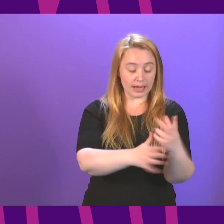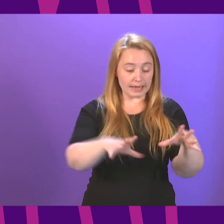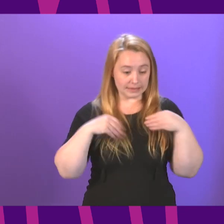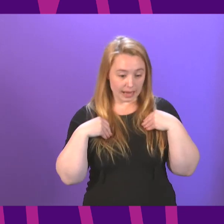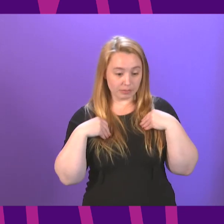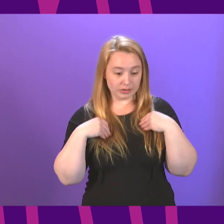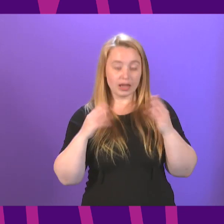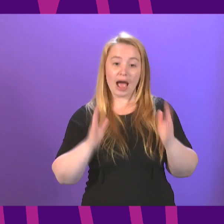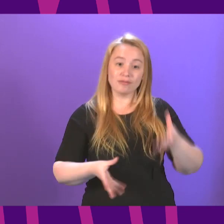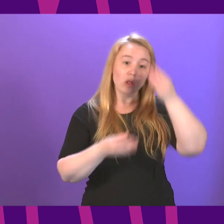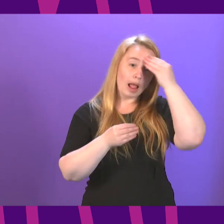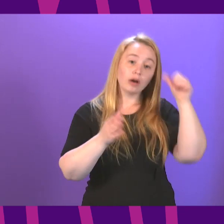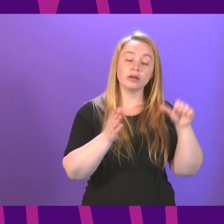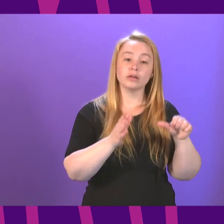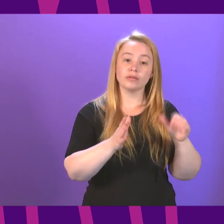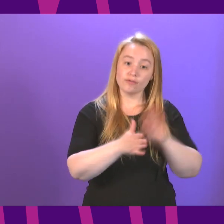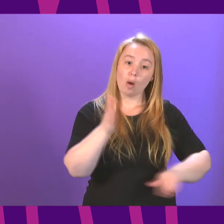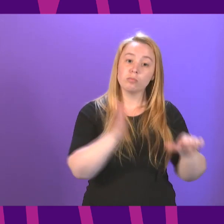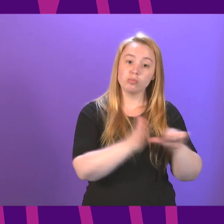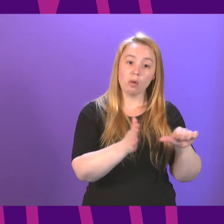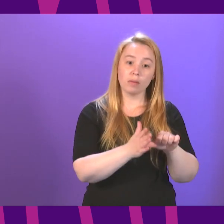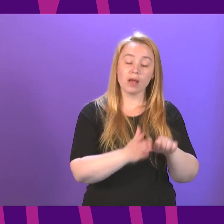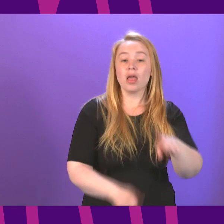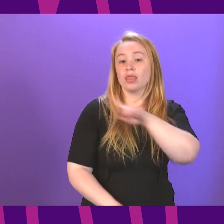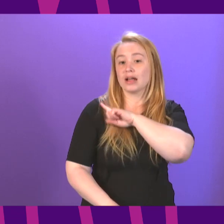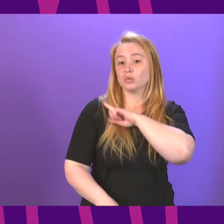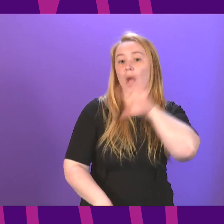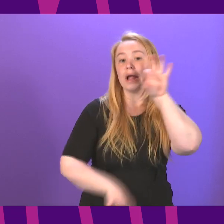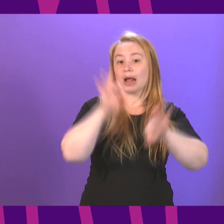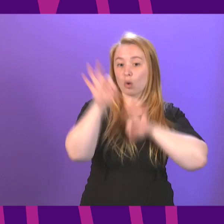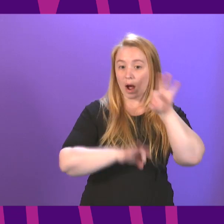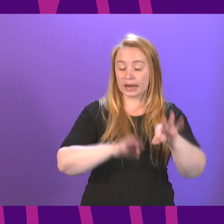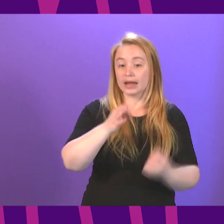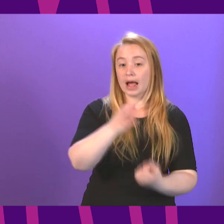that has been instructed here is a key part of doing that. It will look at all the issues,